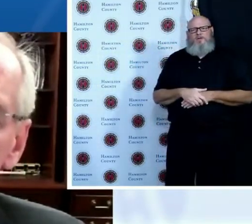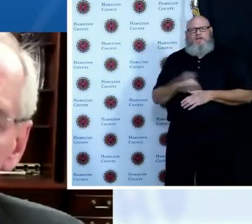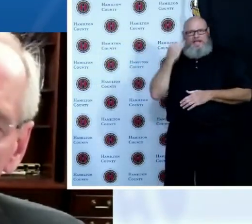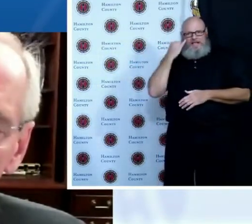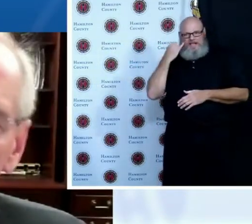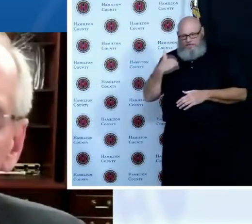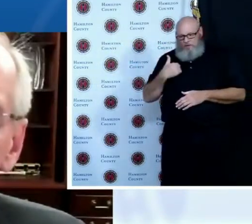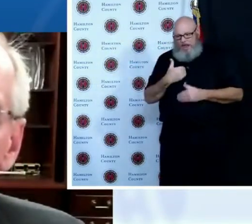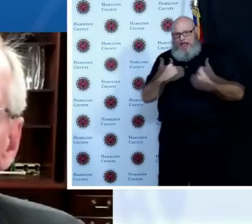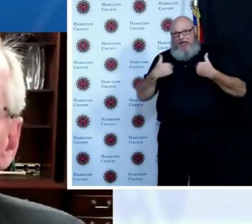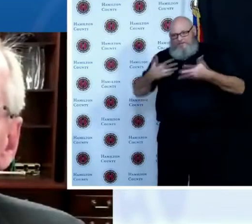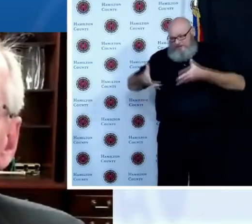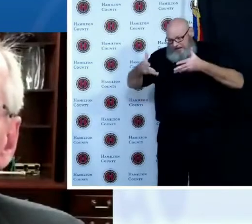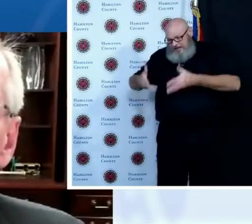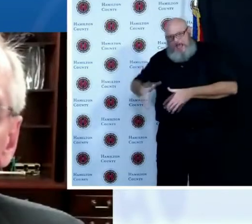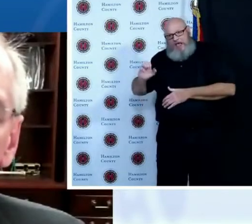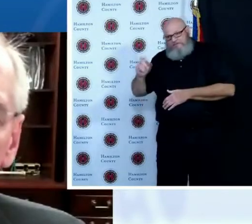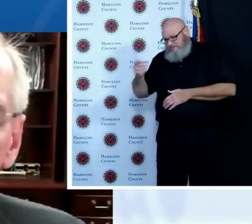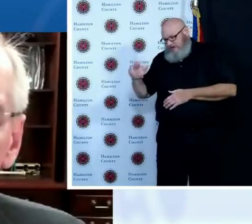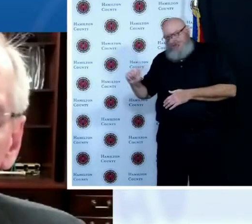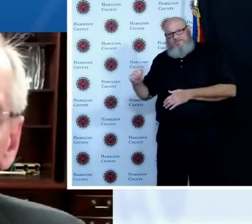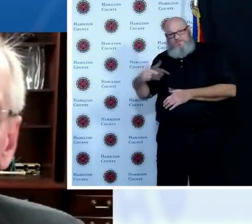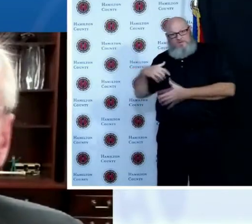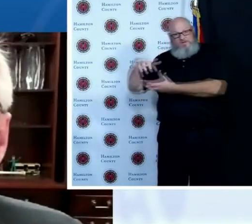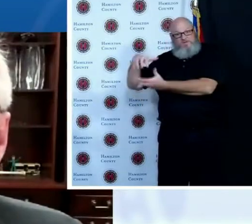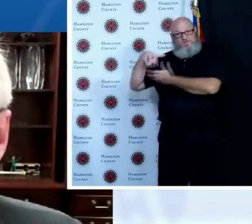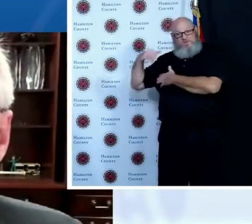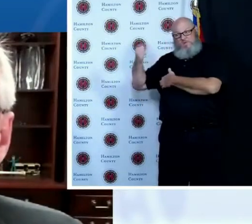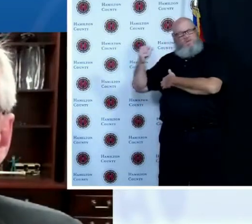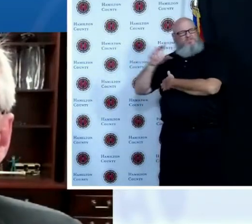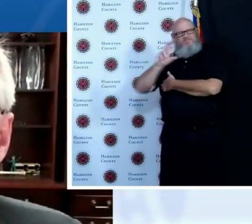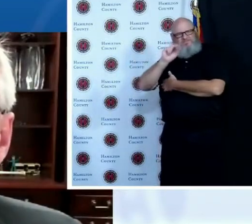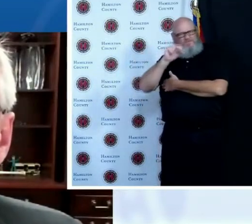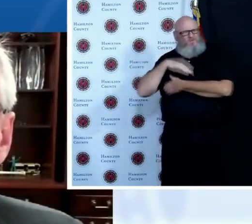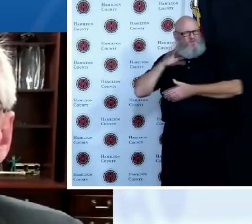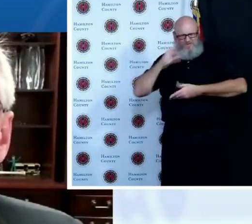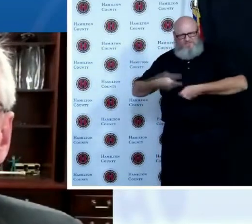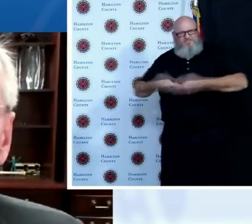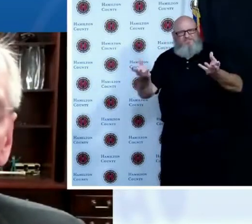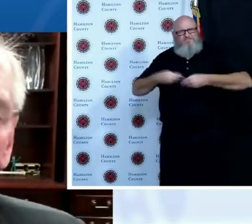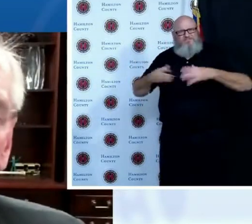they schedule an appointment we are allowed to do that allows us to do that safely as doc as